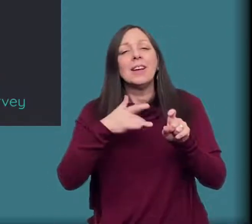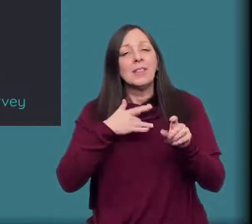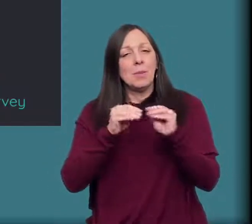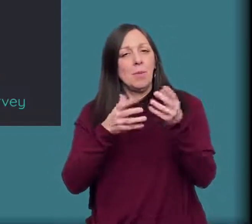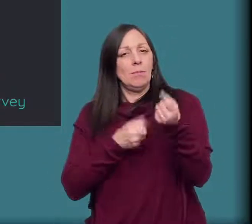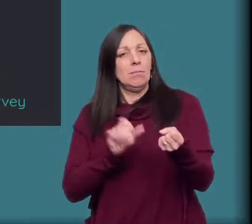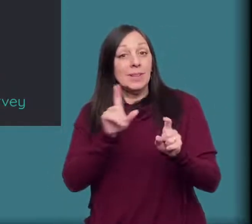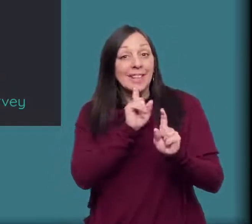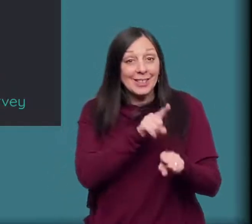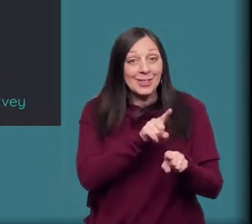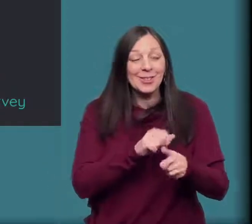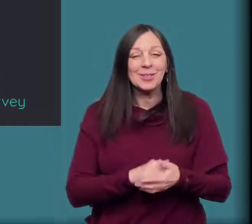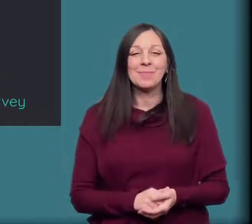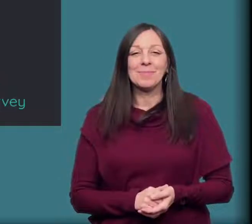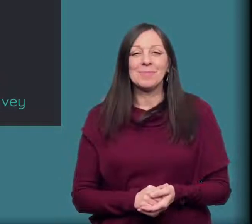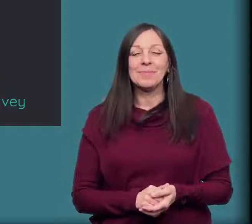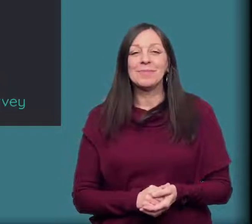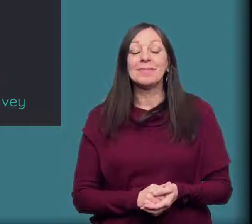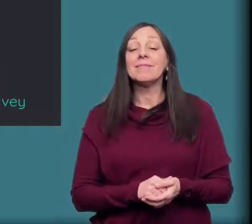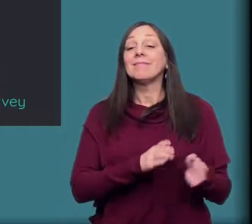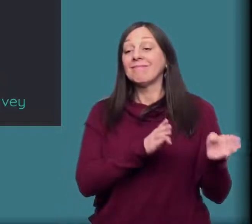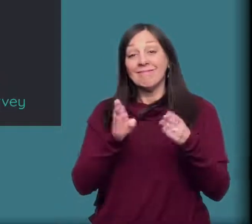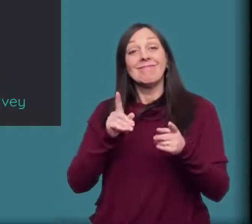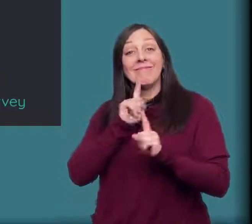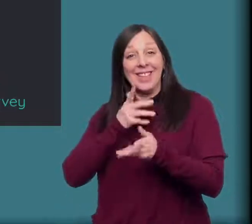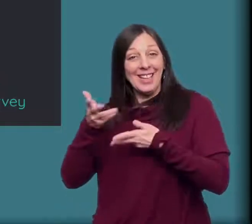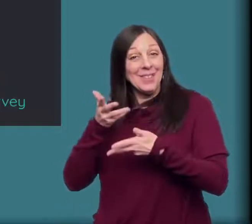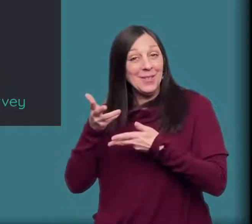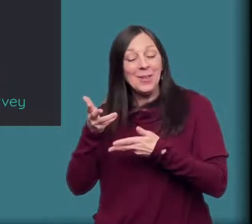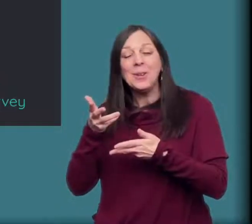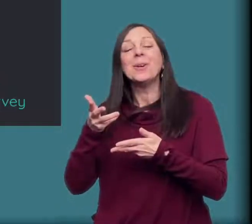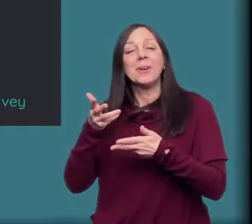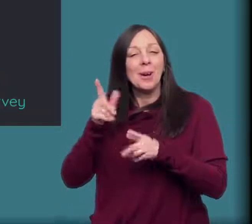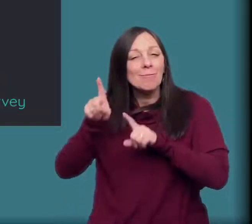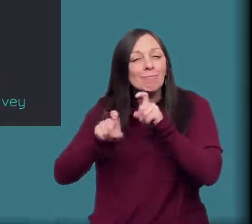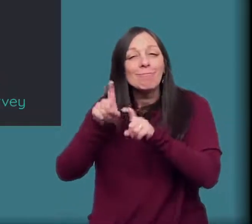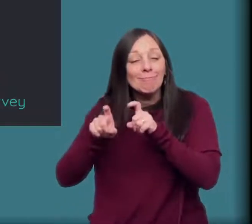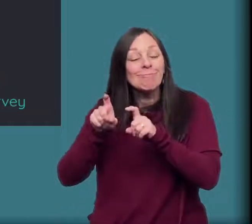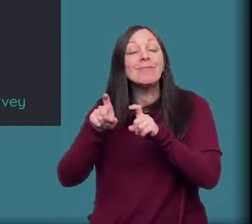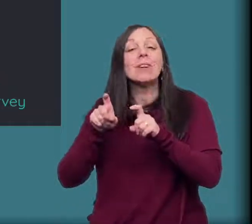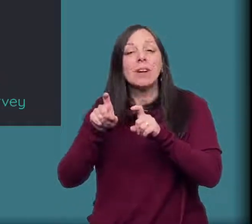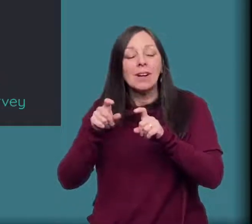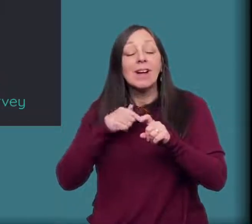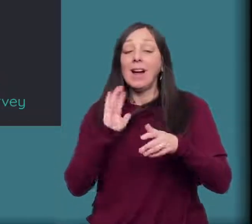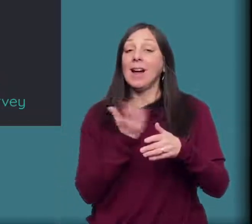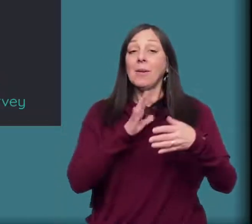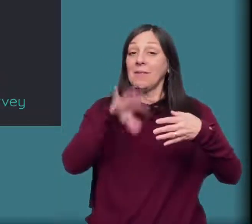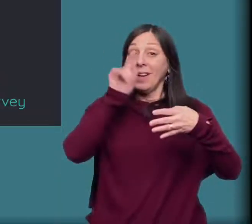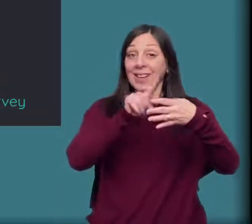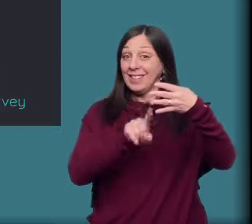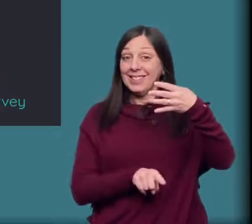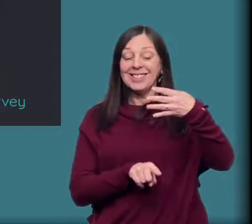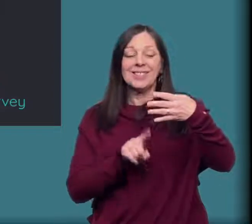ASL centric UIs are important to Deaf users, and have many applications but are uncommon.